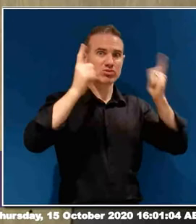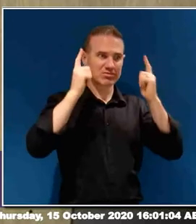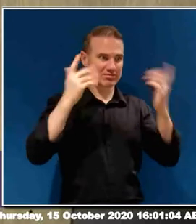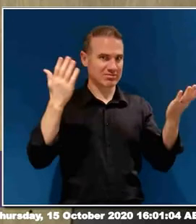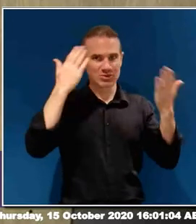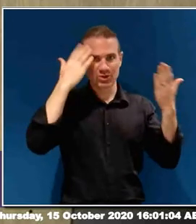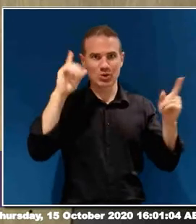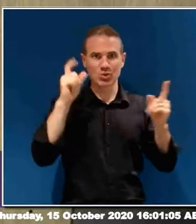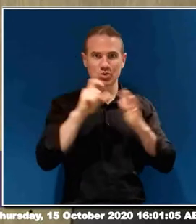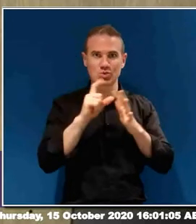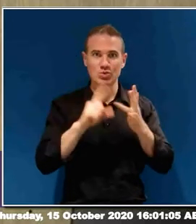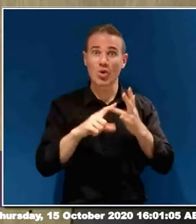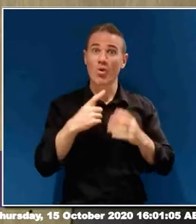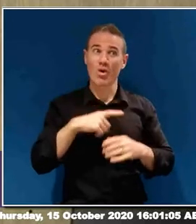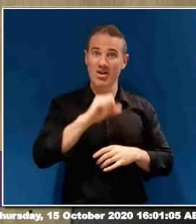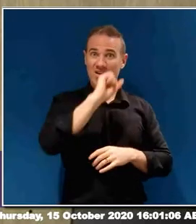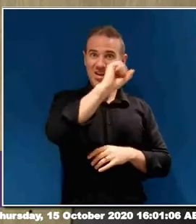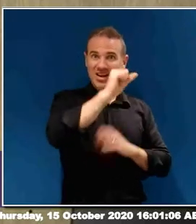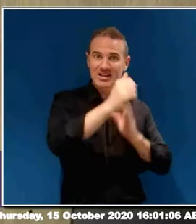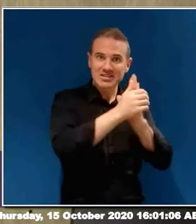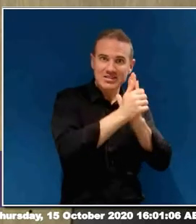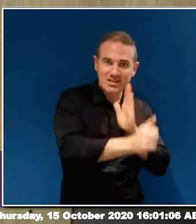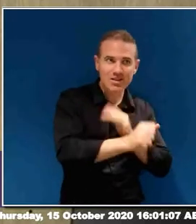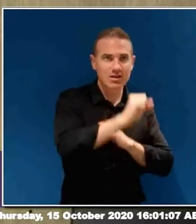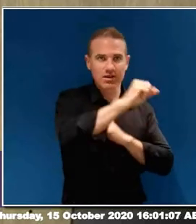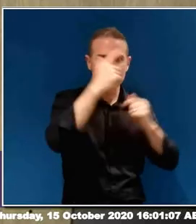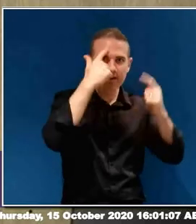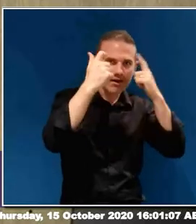So I absolutely do acknowledge that.